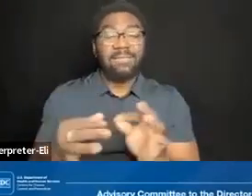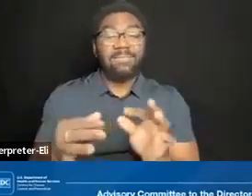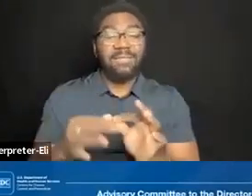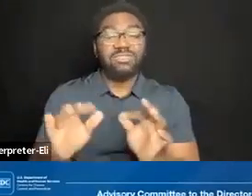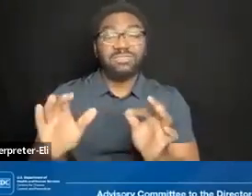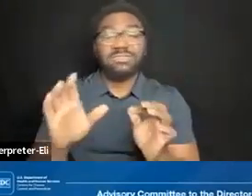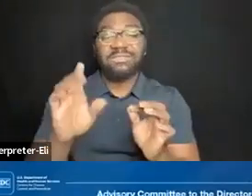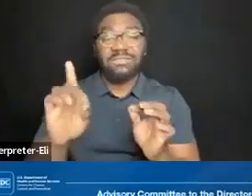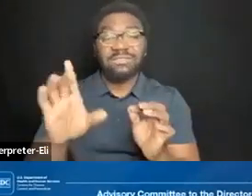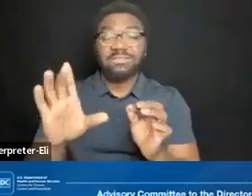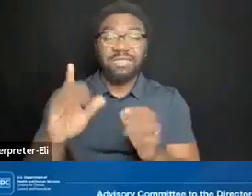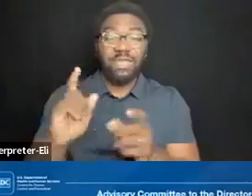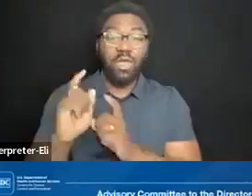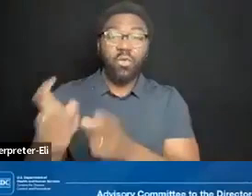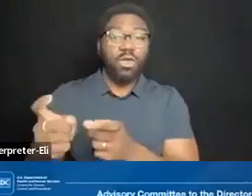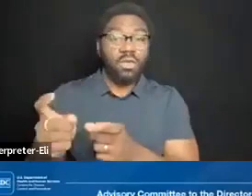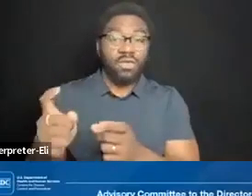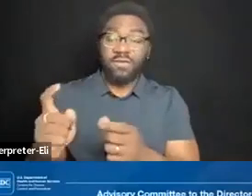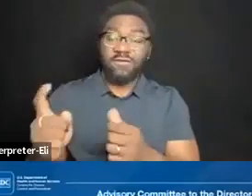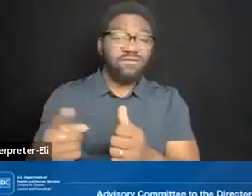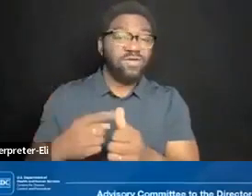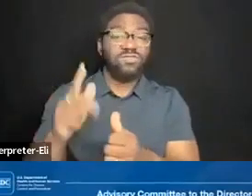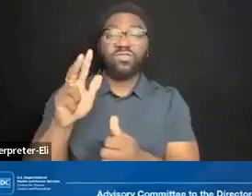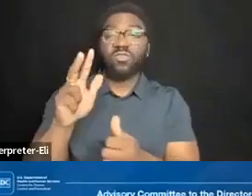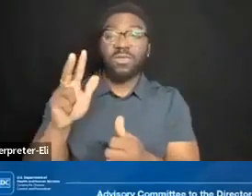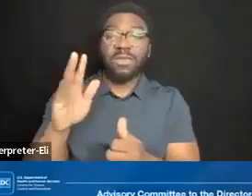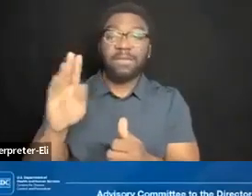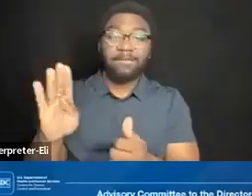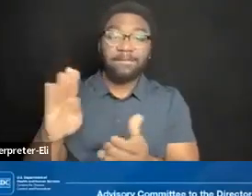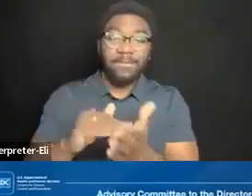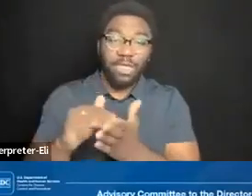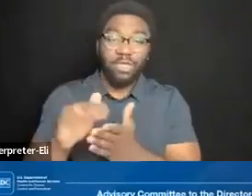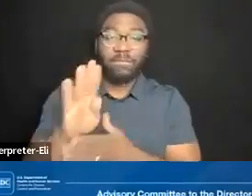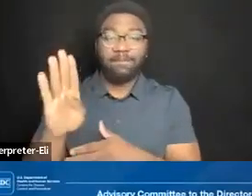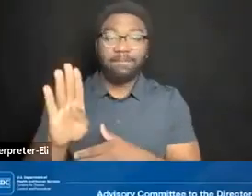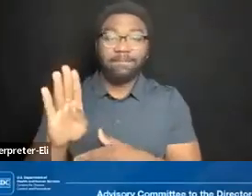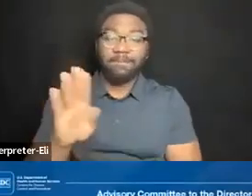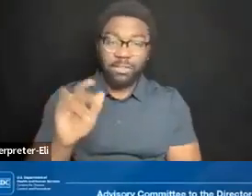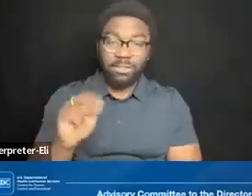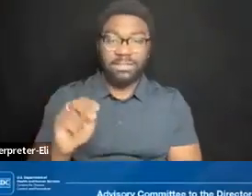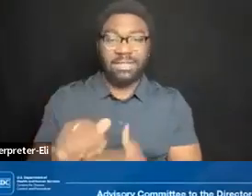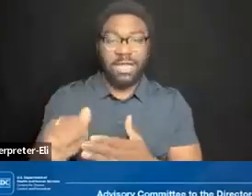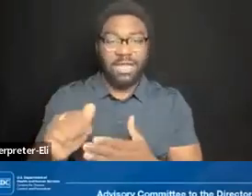of its kind $3 billion grant to provide the people, services, and systems needed to promote